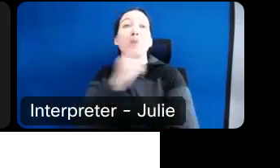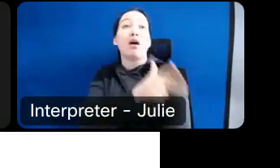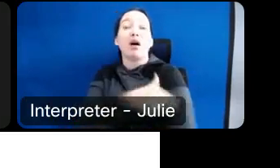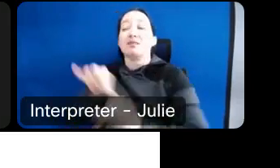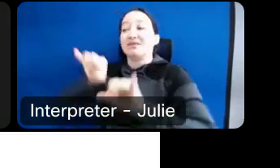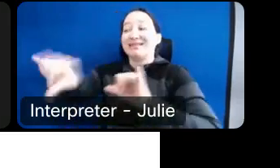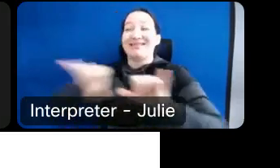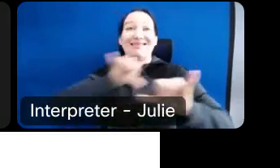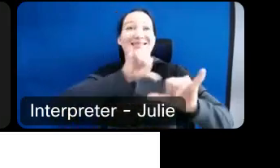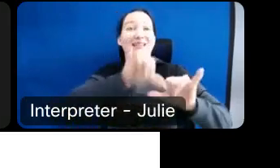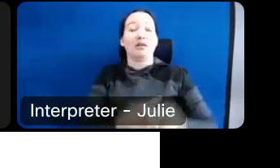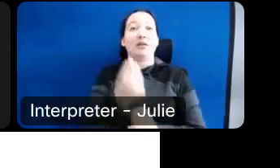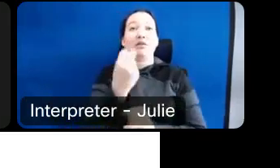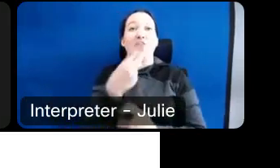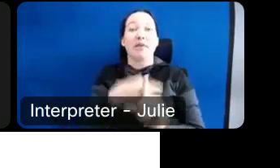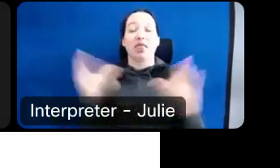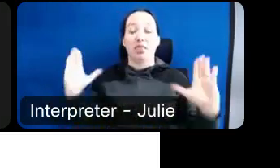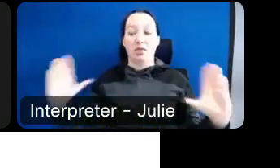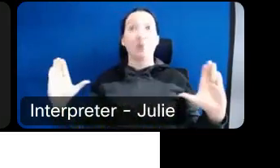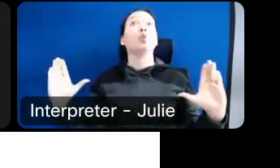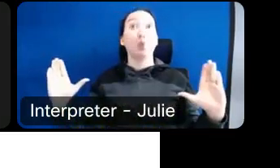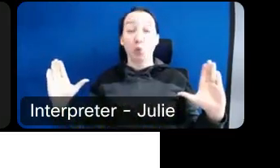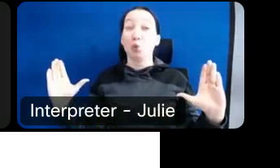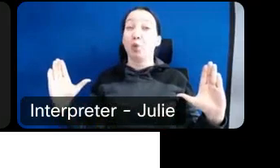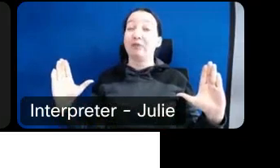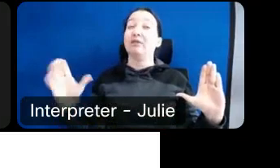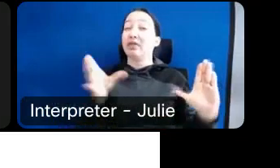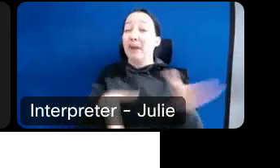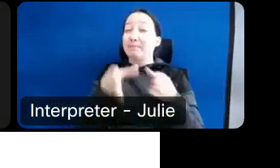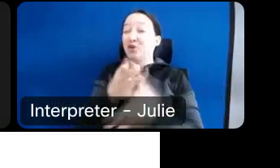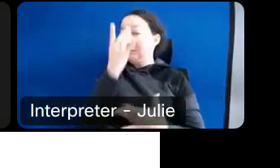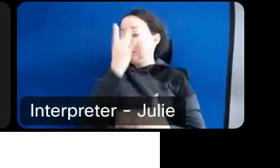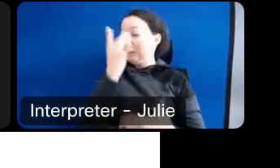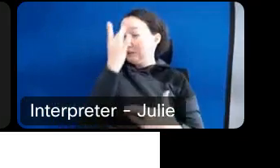Over the course of 12 months that is a chronically severely ill patient who is likely to have.